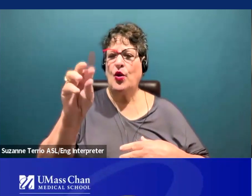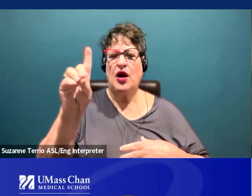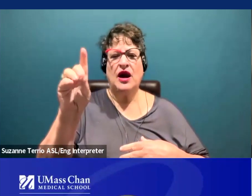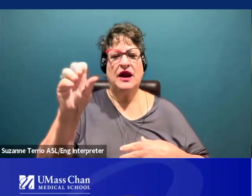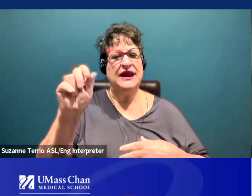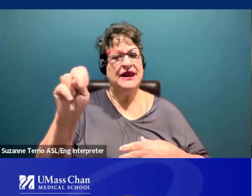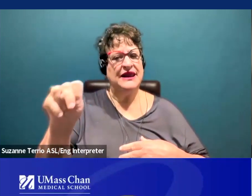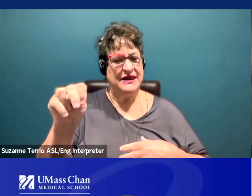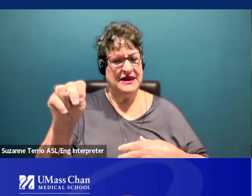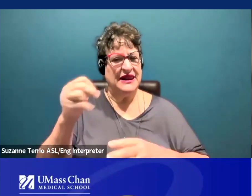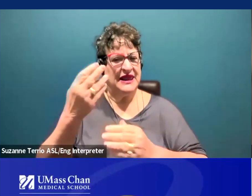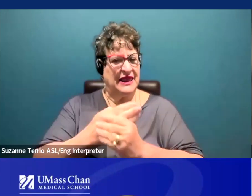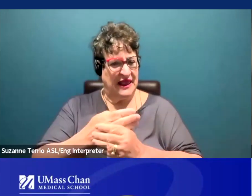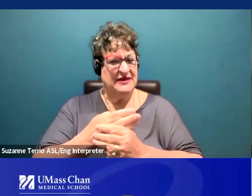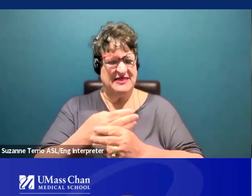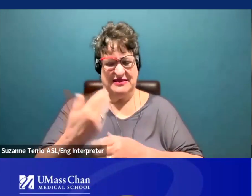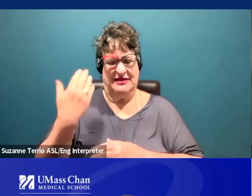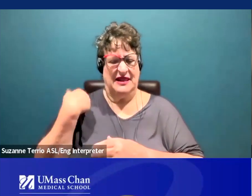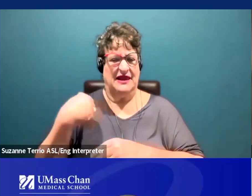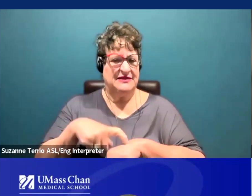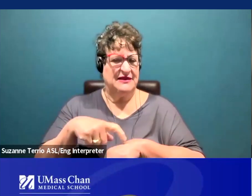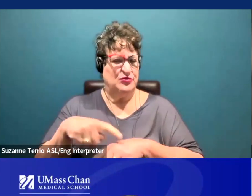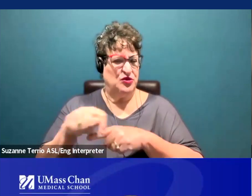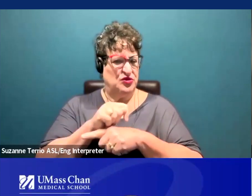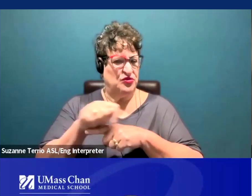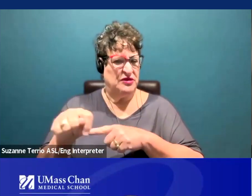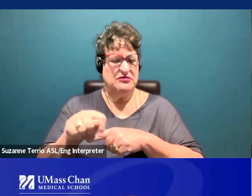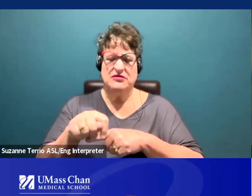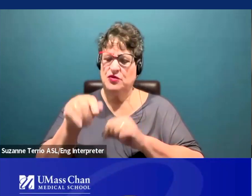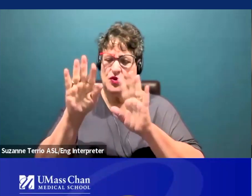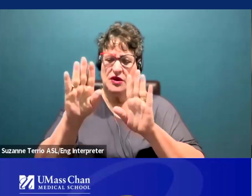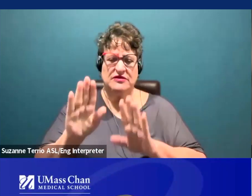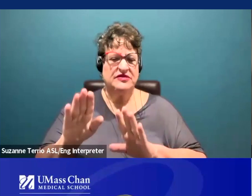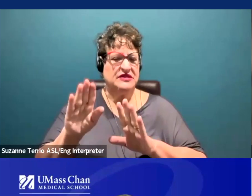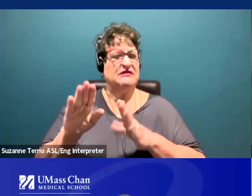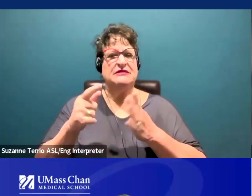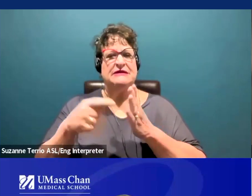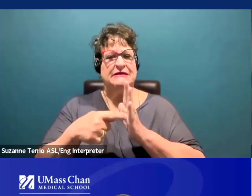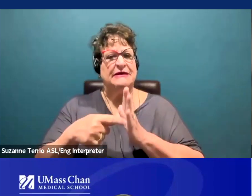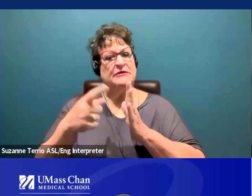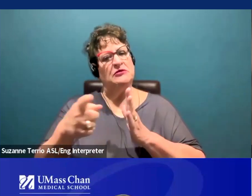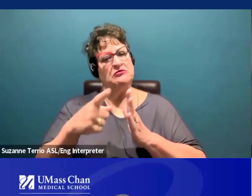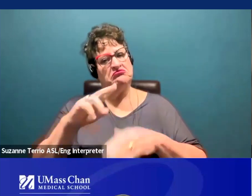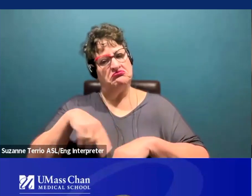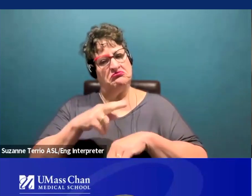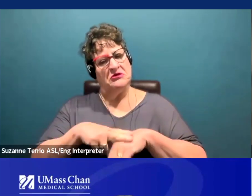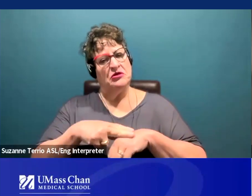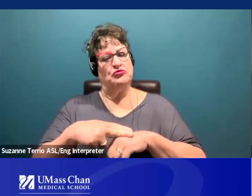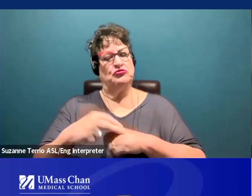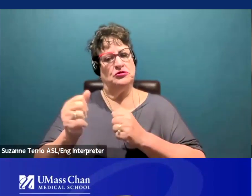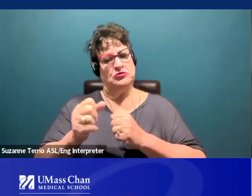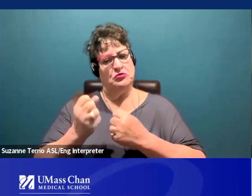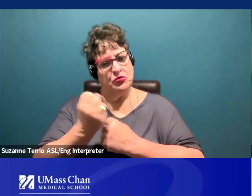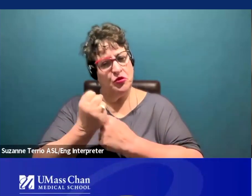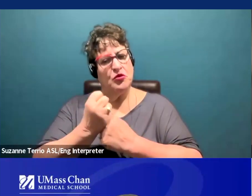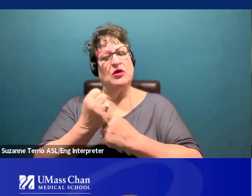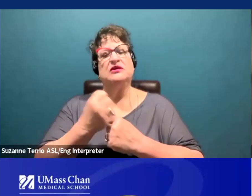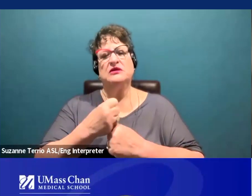such a wonderful example of how we can push on natural supports and formal supports to help someone reunify even if it takes too long.